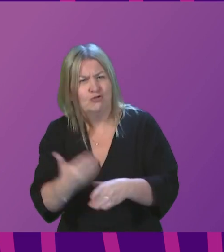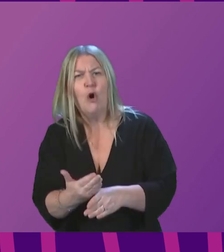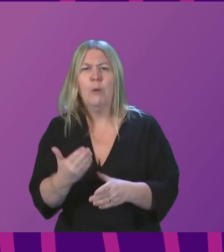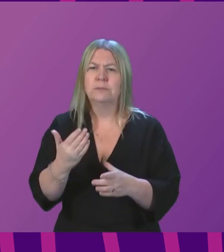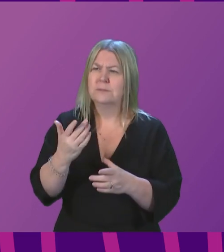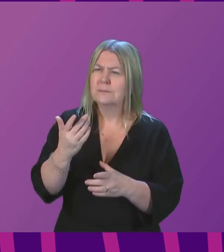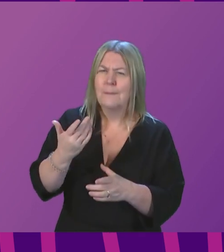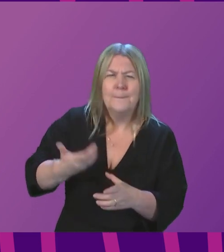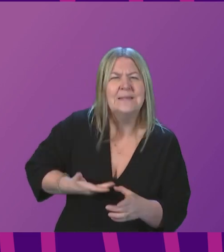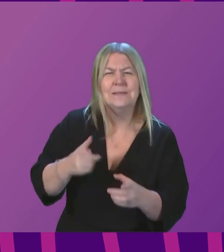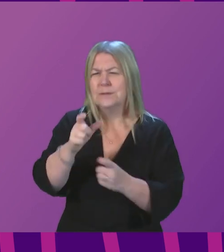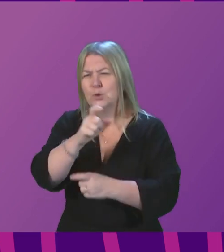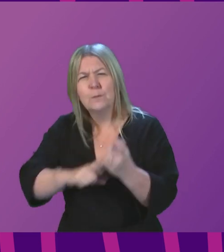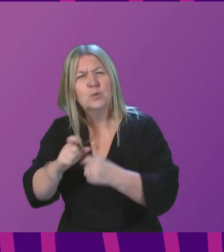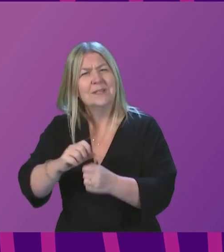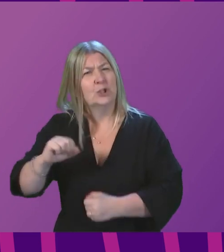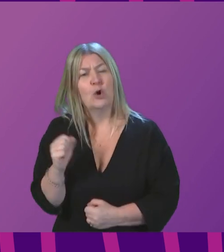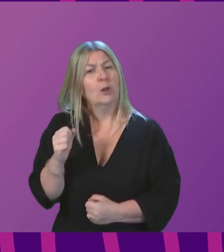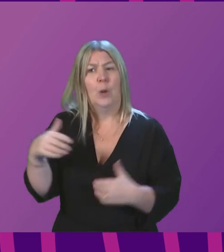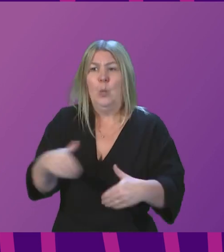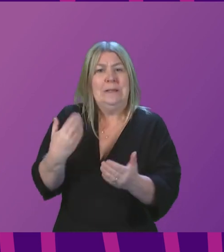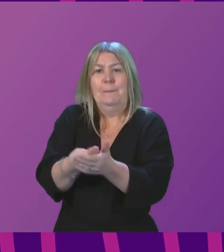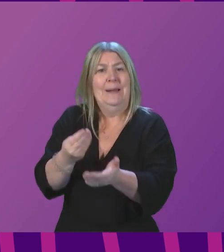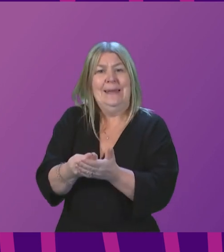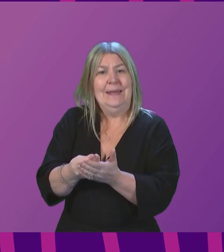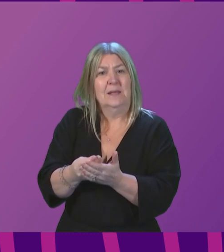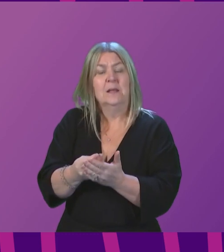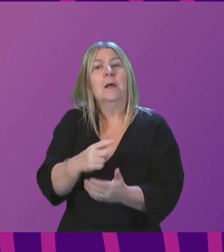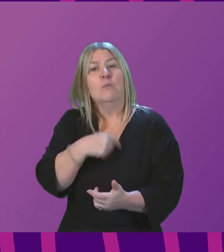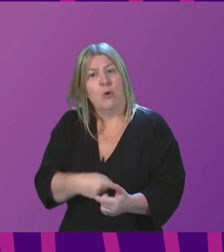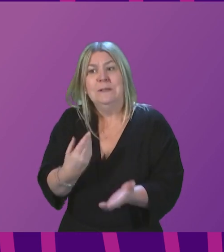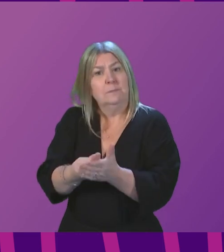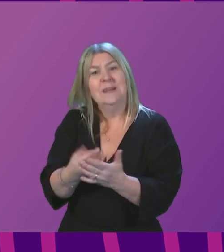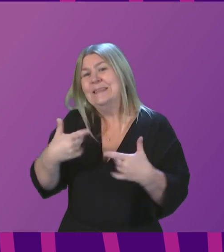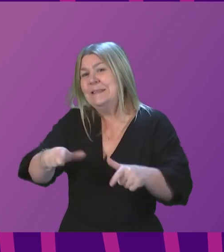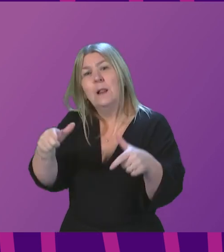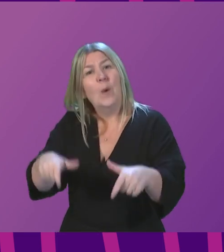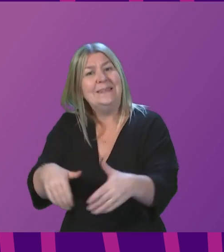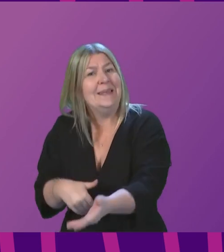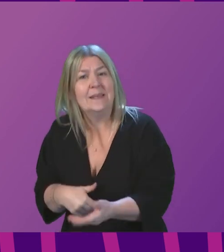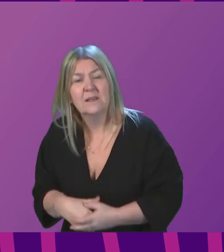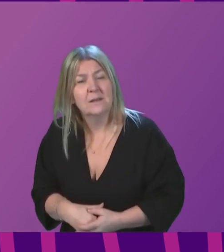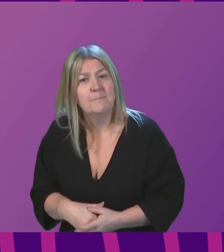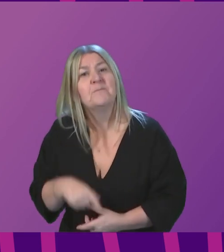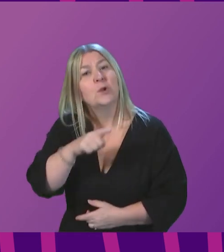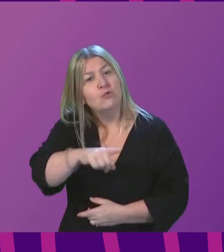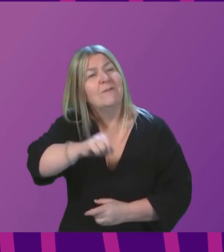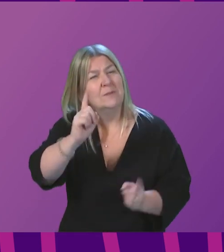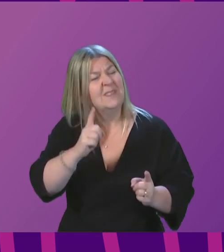across Scotland, which are not getting the money or the support that they were promised. The First Minister has got the big decisions wrong over the past few months.